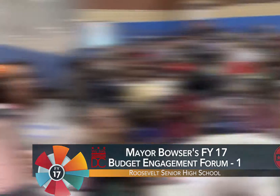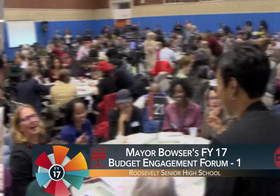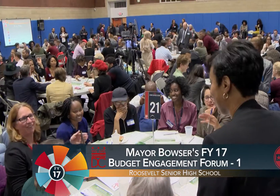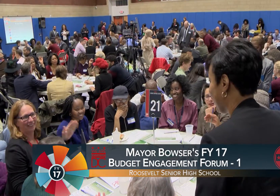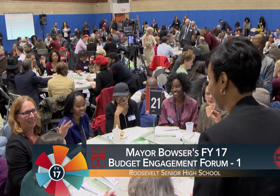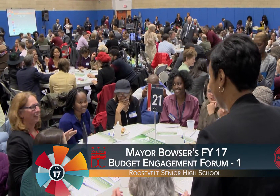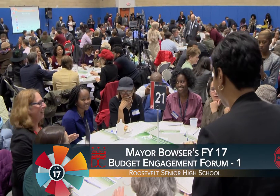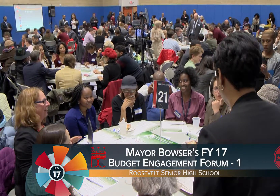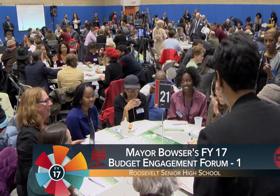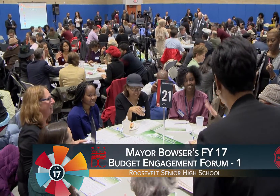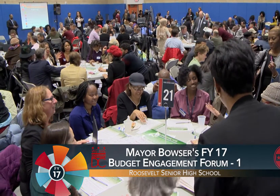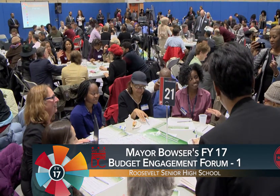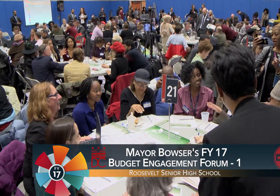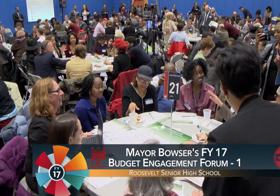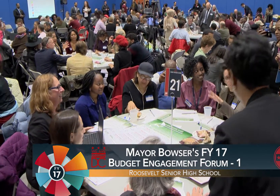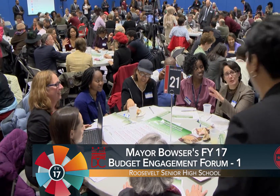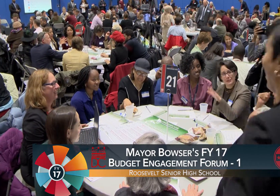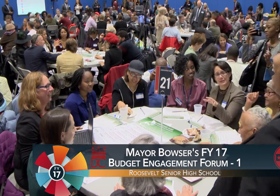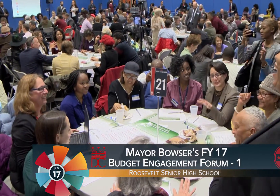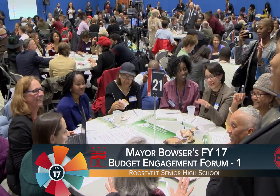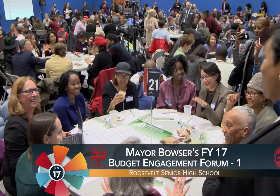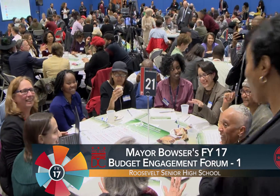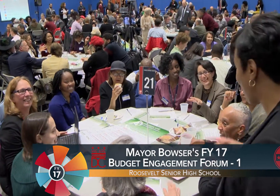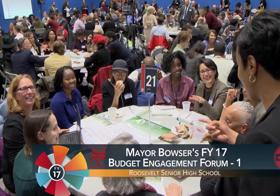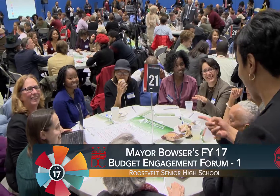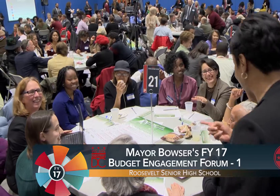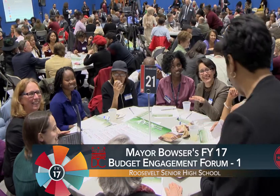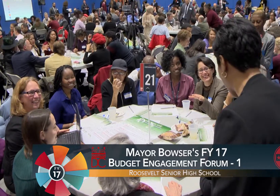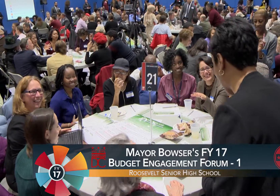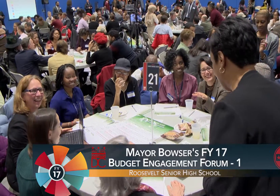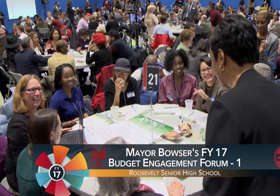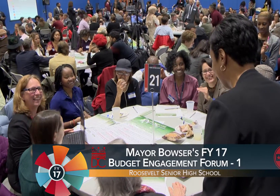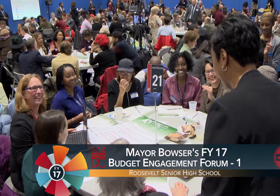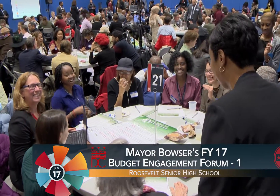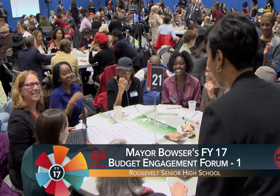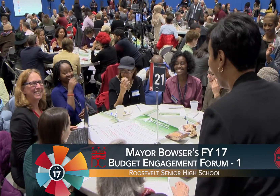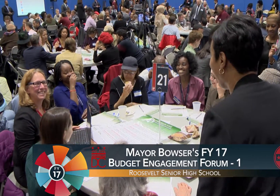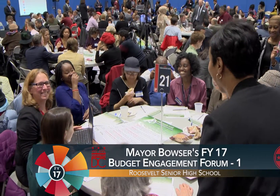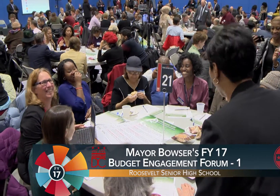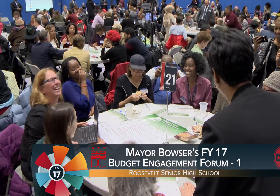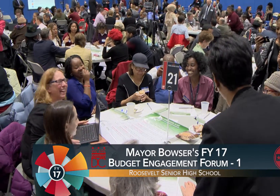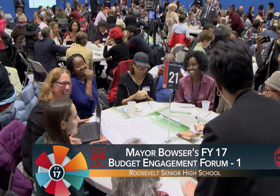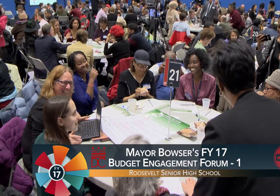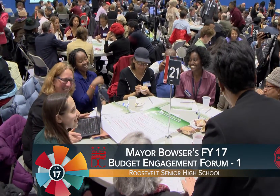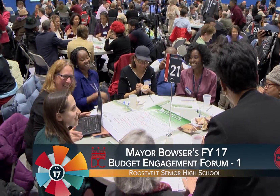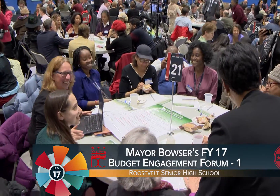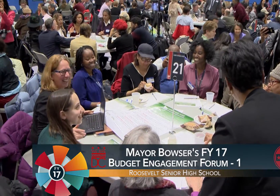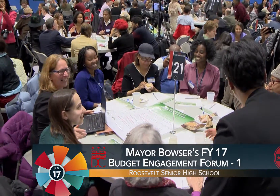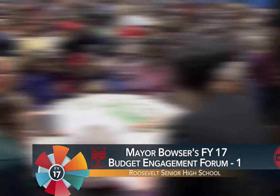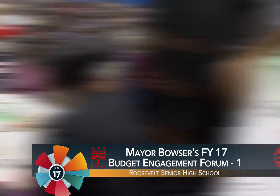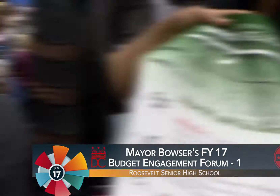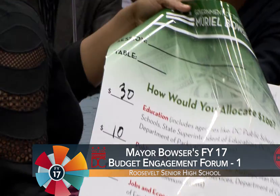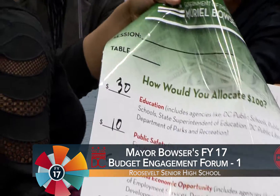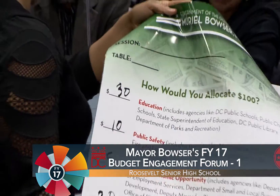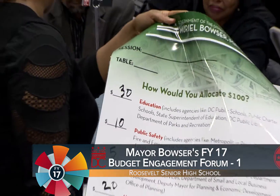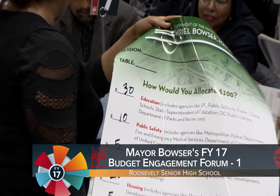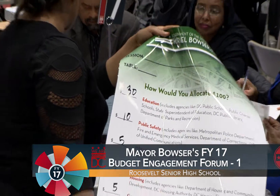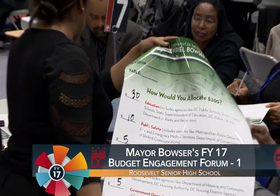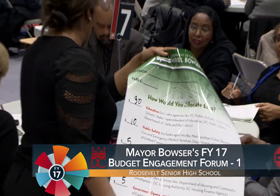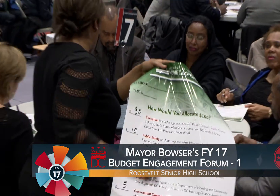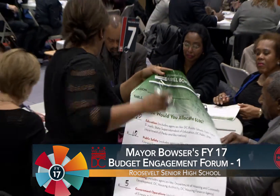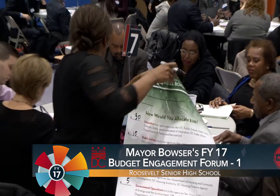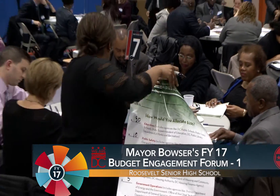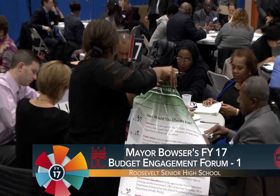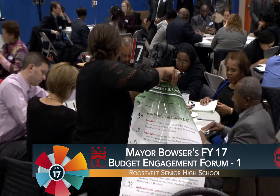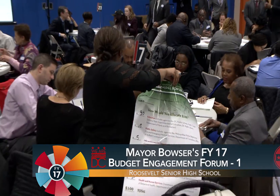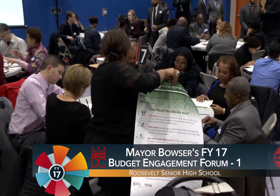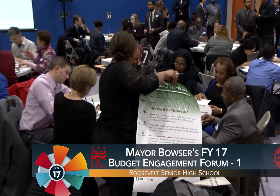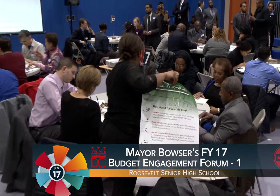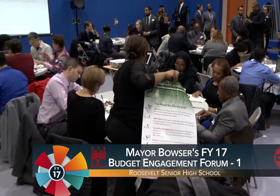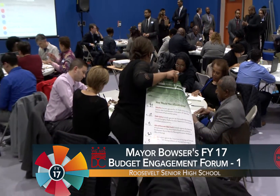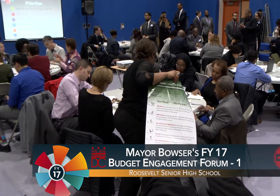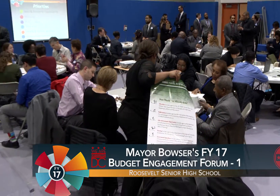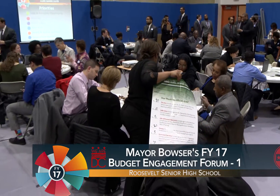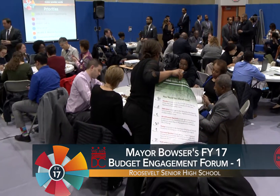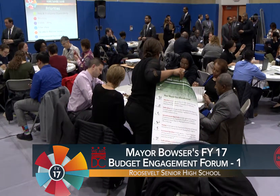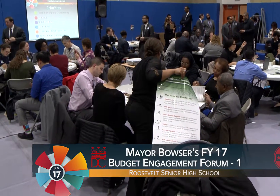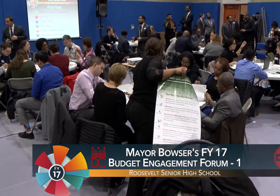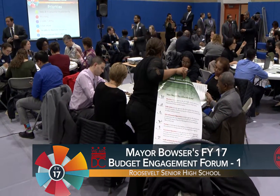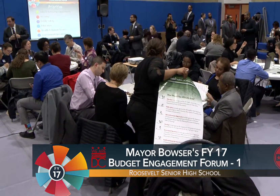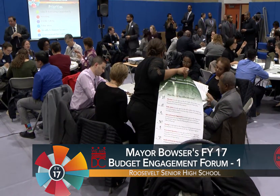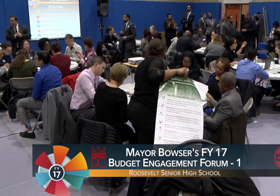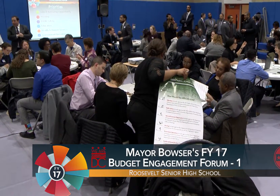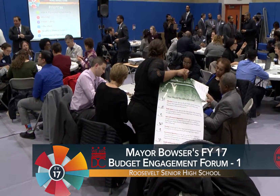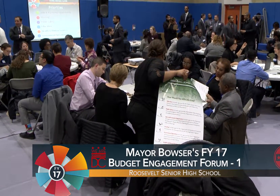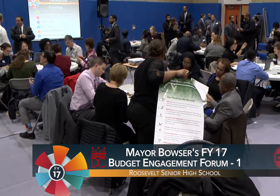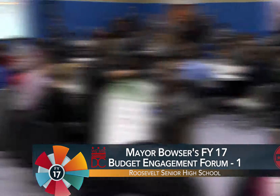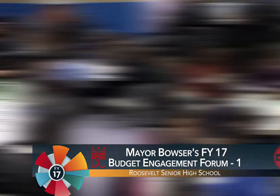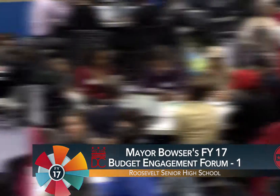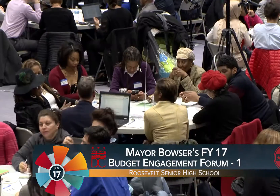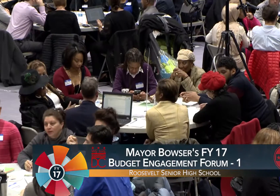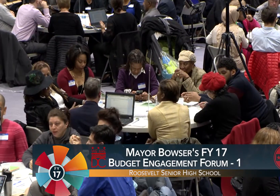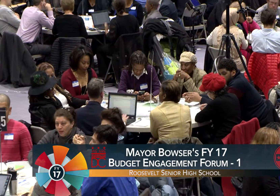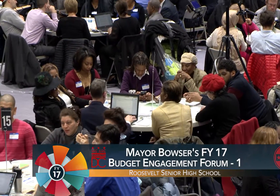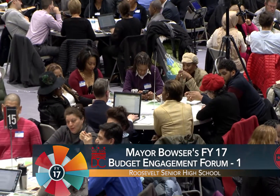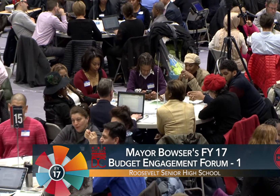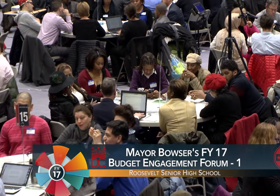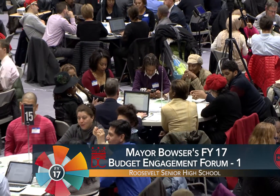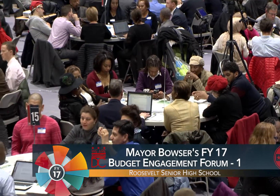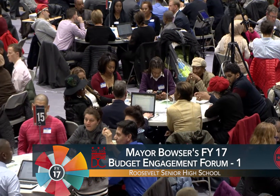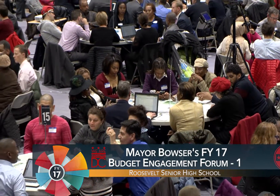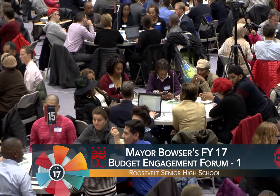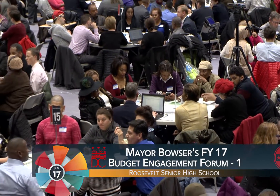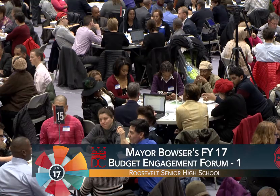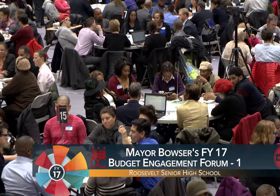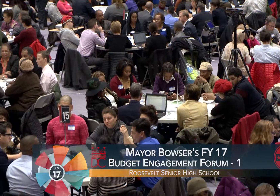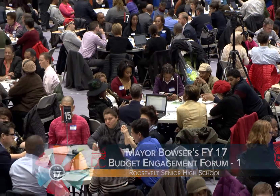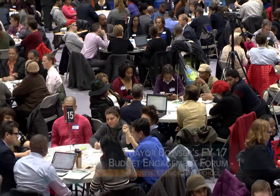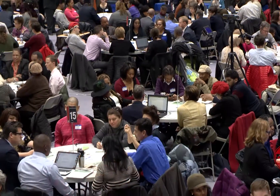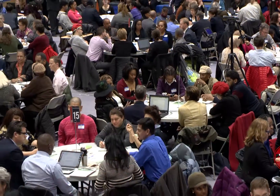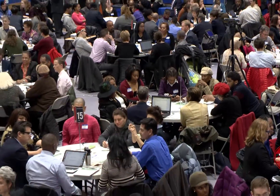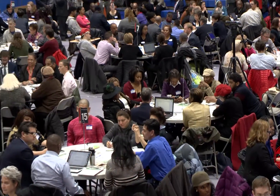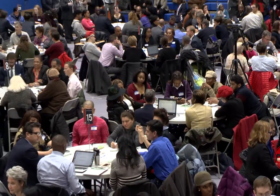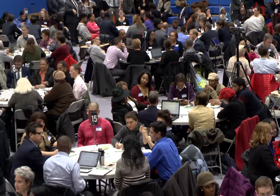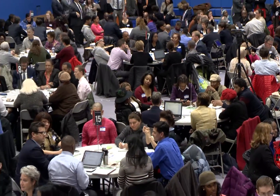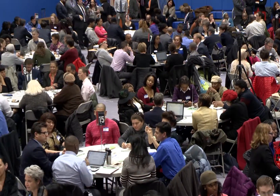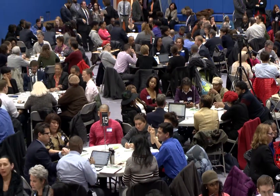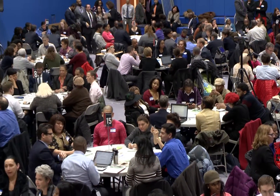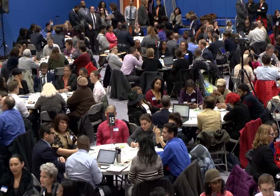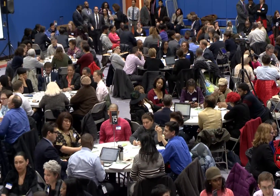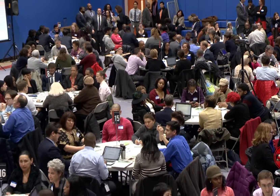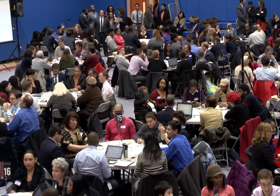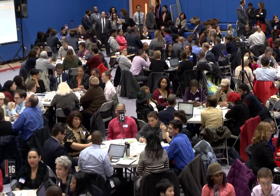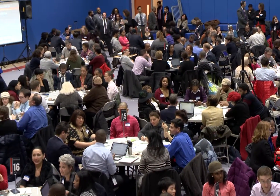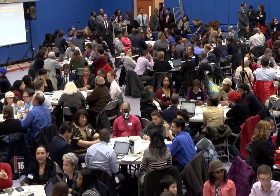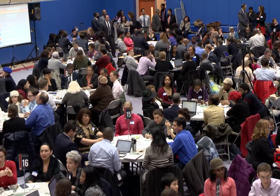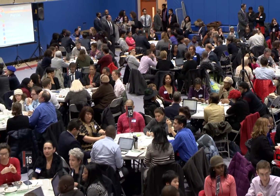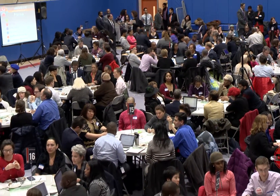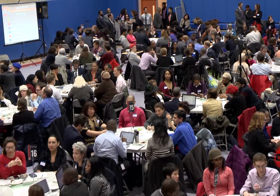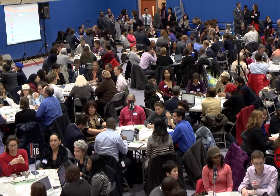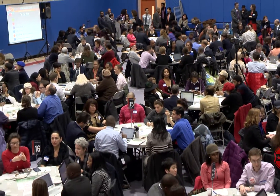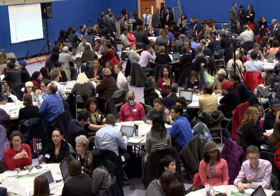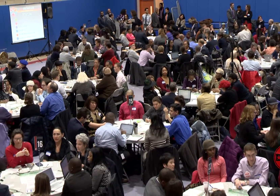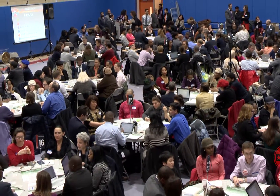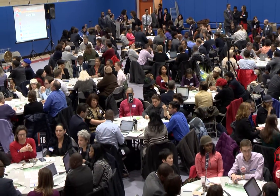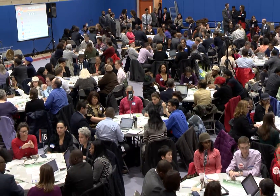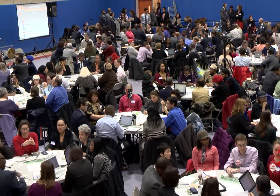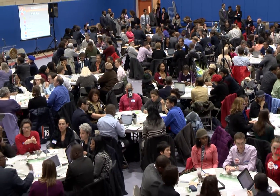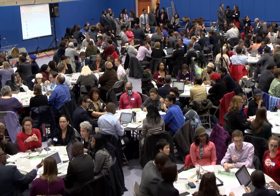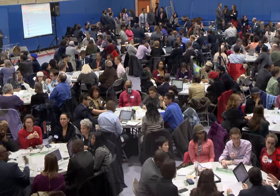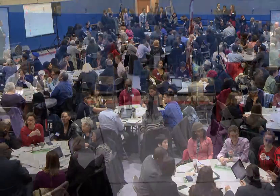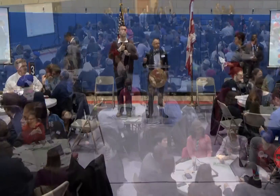WE WENT TO 20 TO THE MAJORITY OF OTHERS BUT WE HAVE TO BRING IT